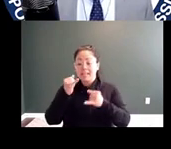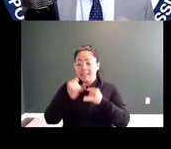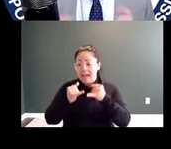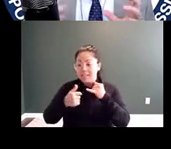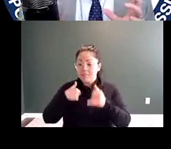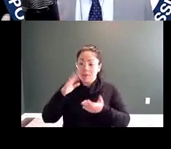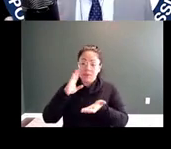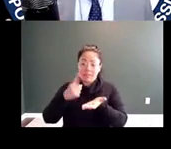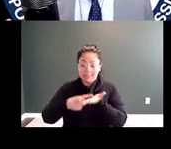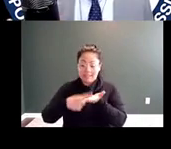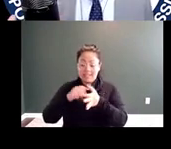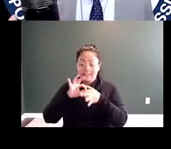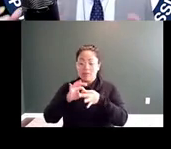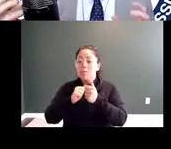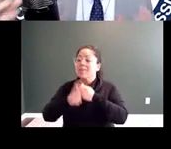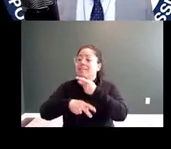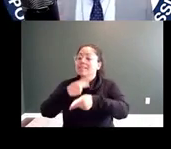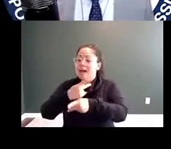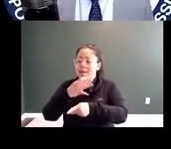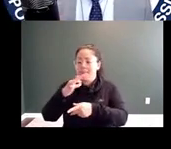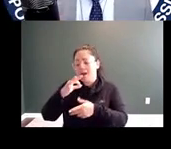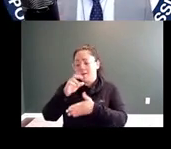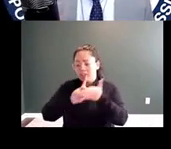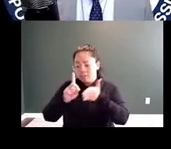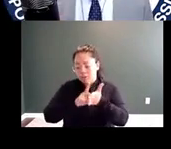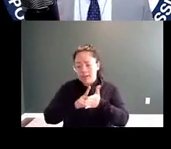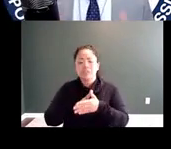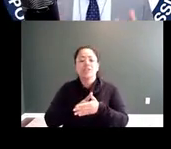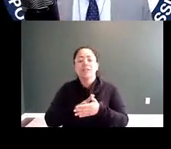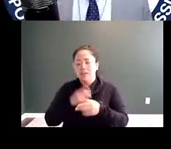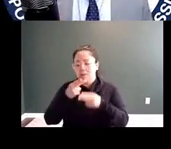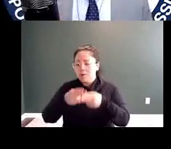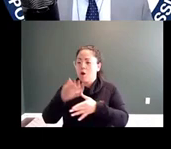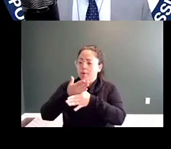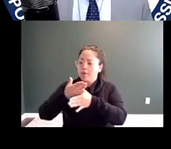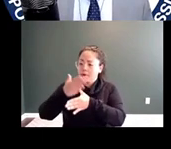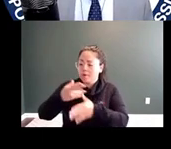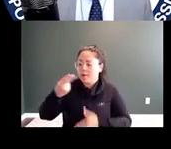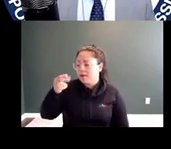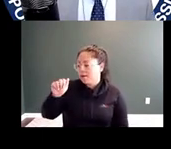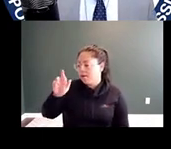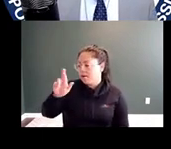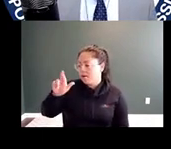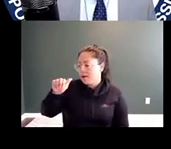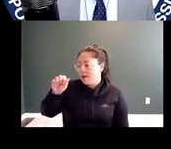as far as the type of discrimination or a theory of discrimination is harassment. And when I talk about harassment,